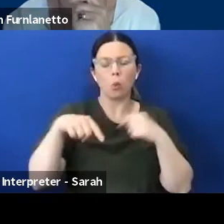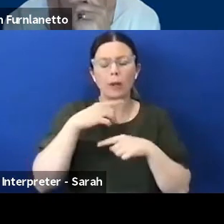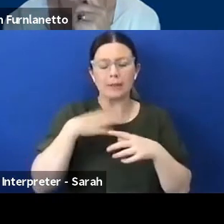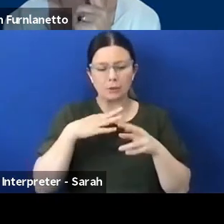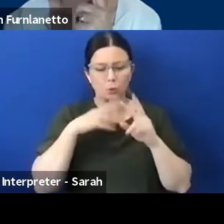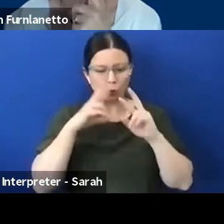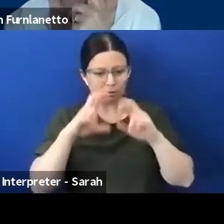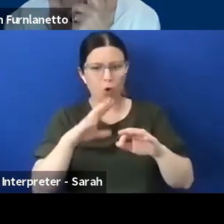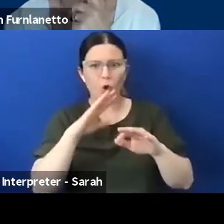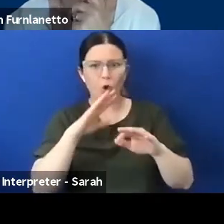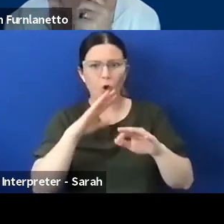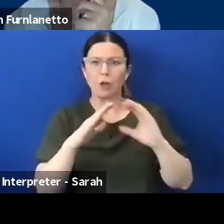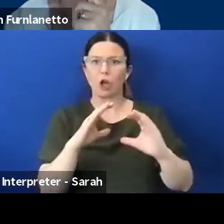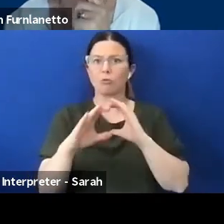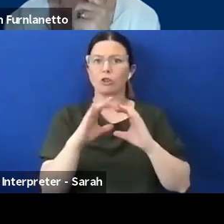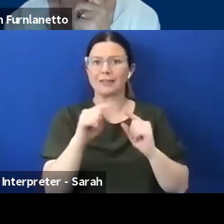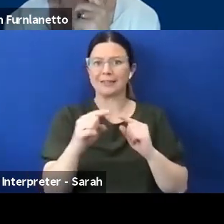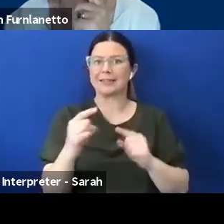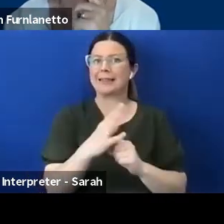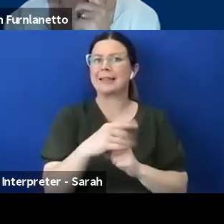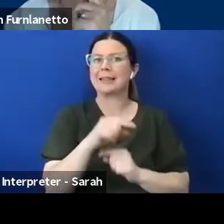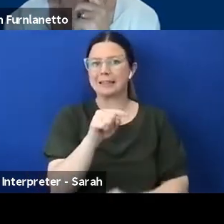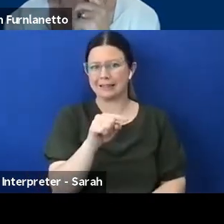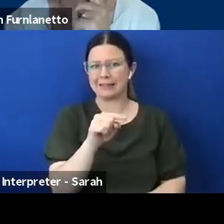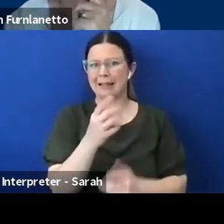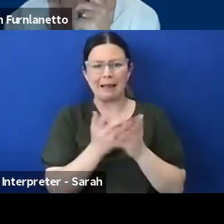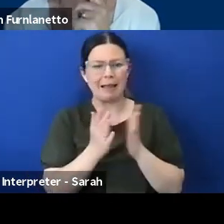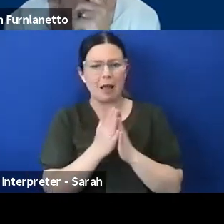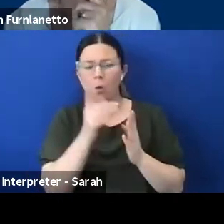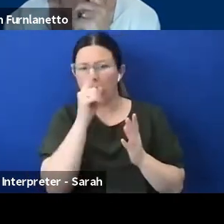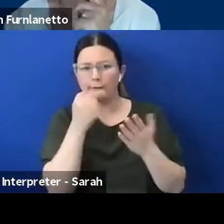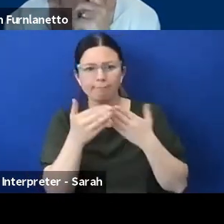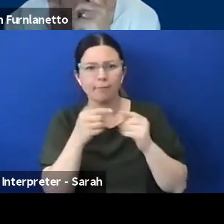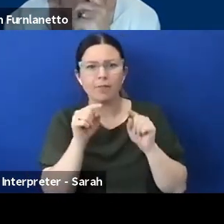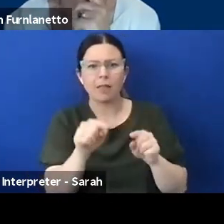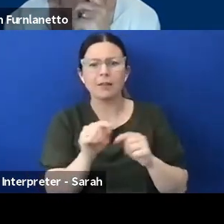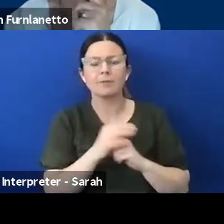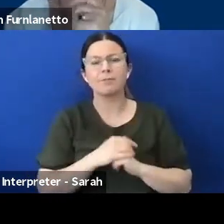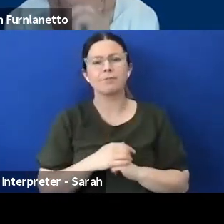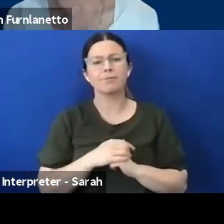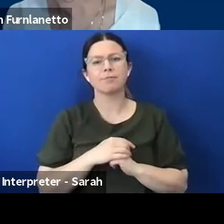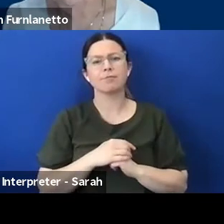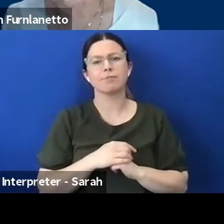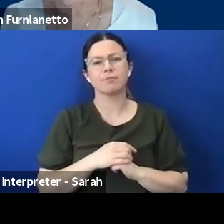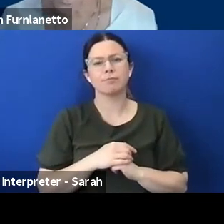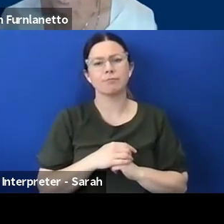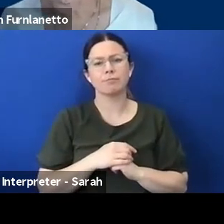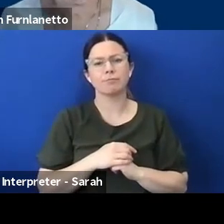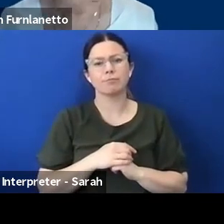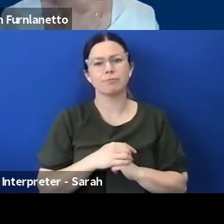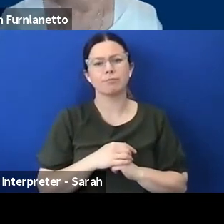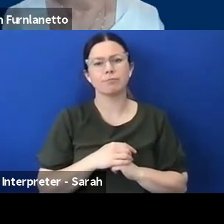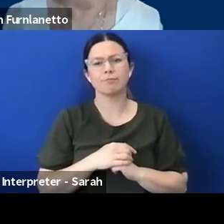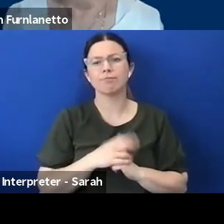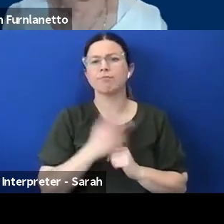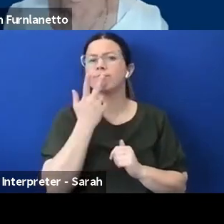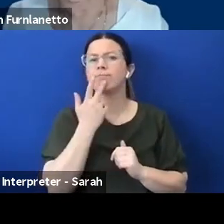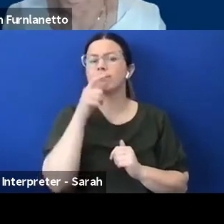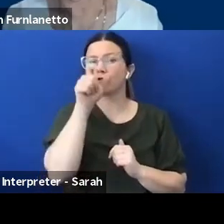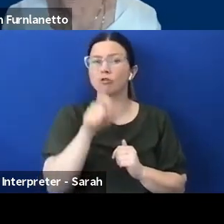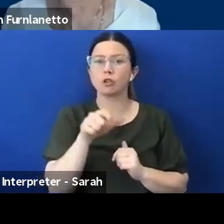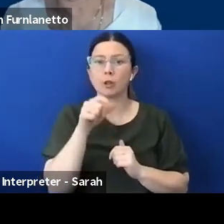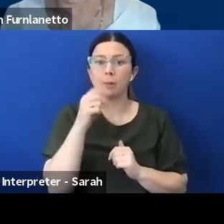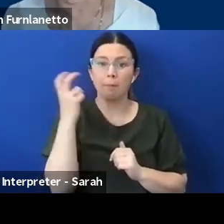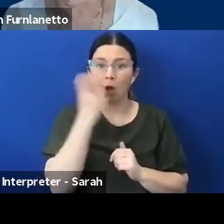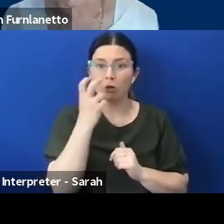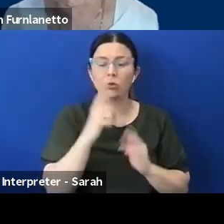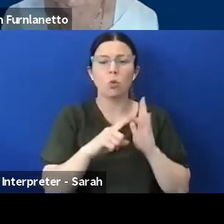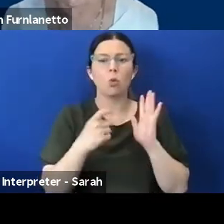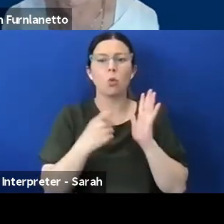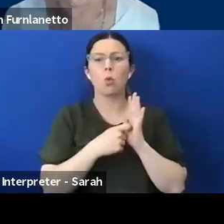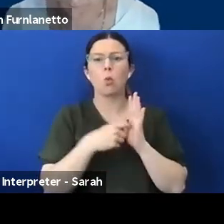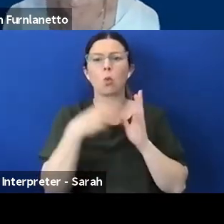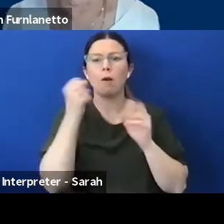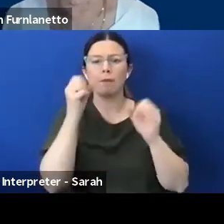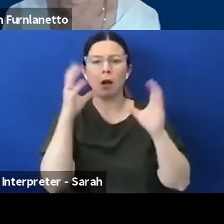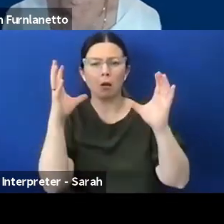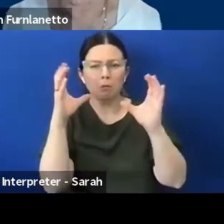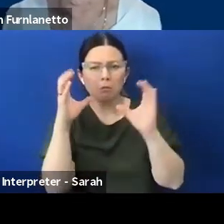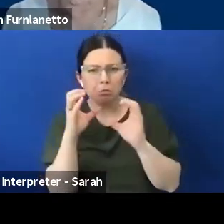because someone who is blind or has very limited functional vision, that